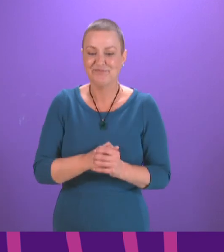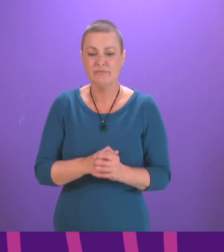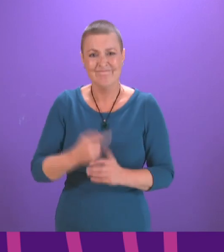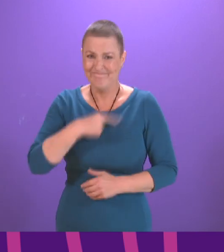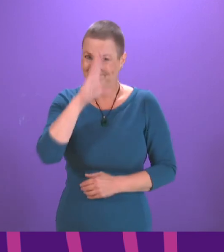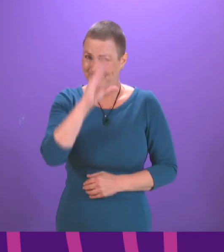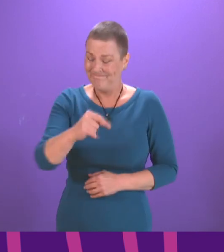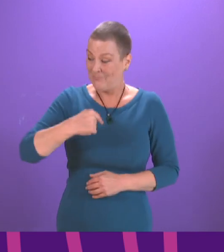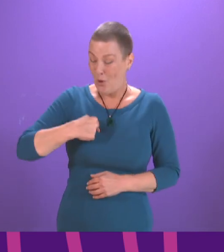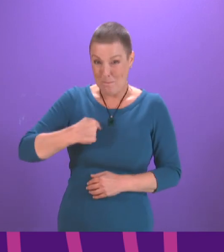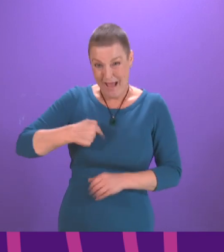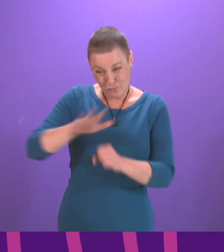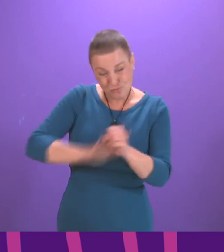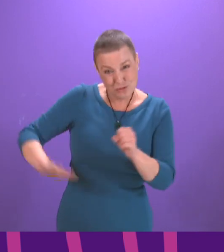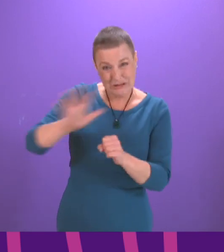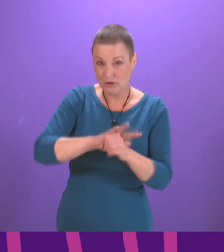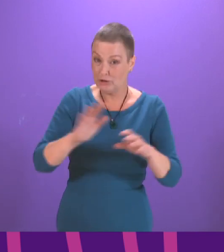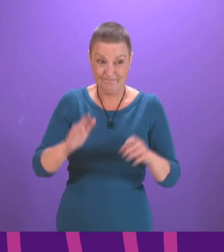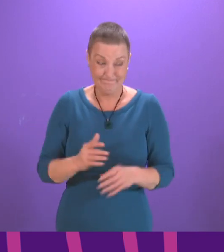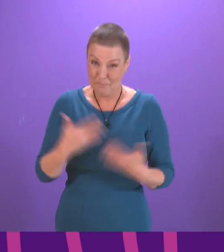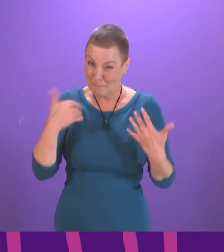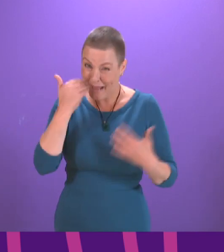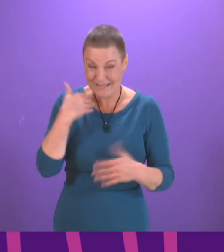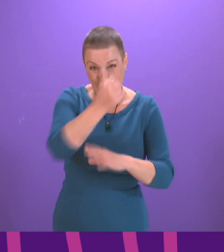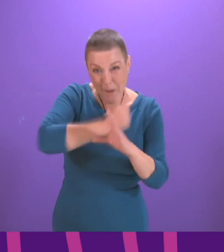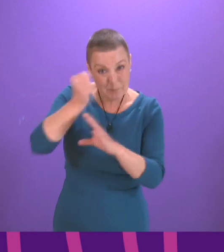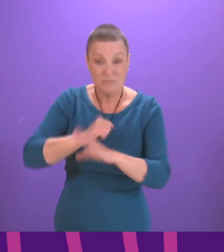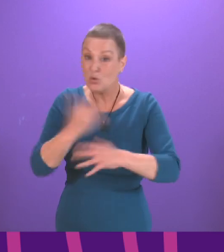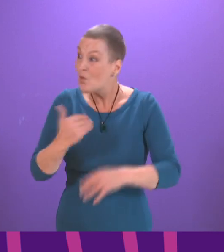do not sell food and do not have space for a beer garden and therefore they cannot sell